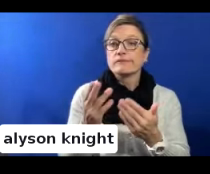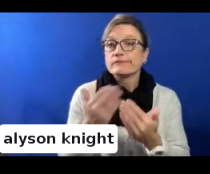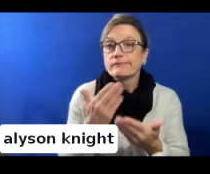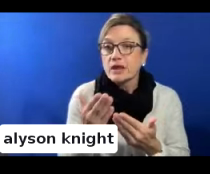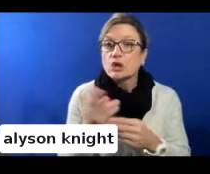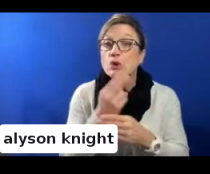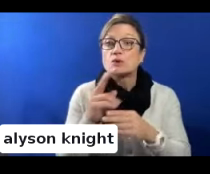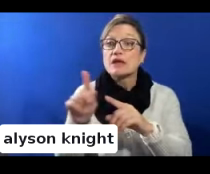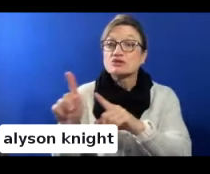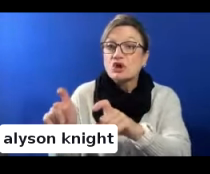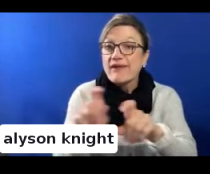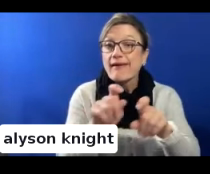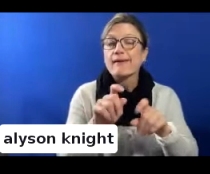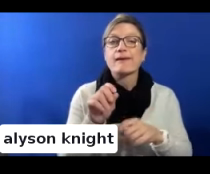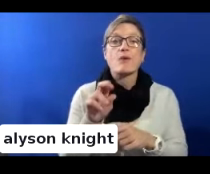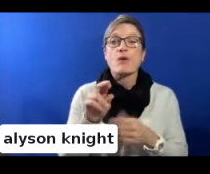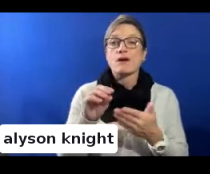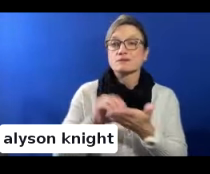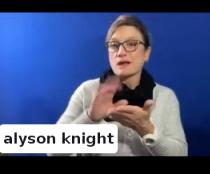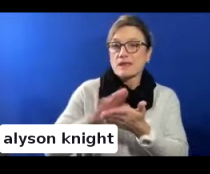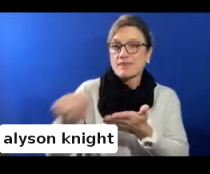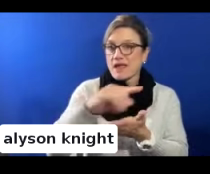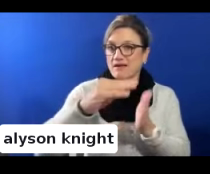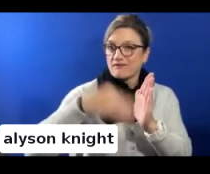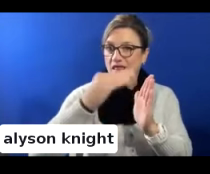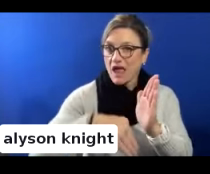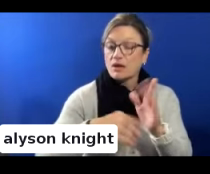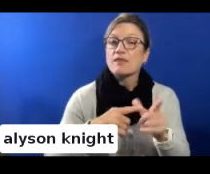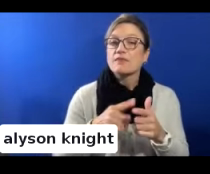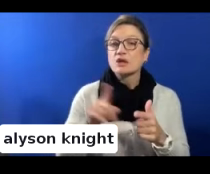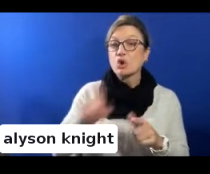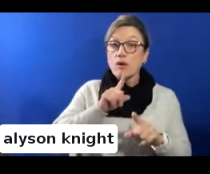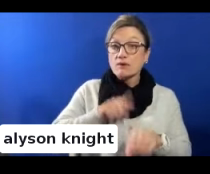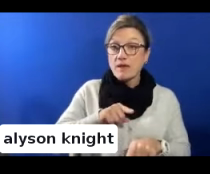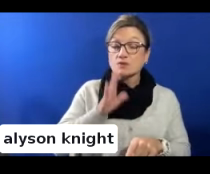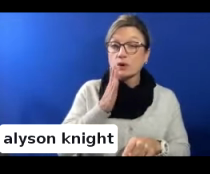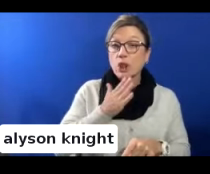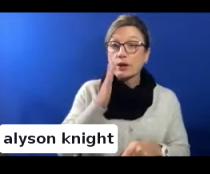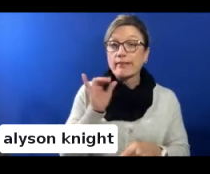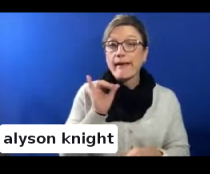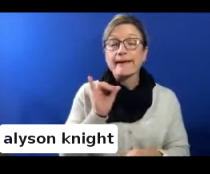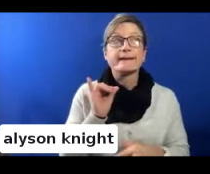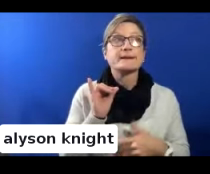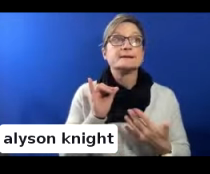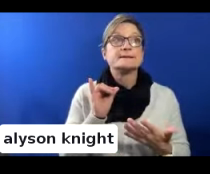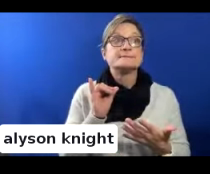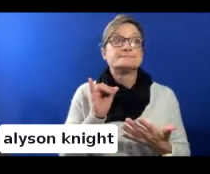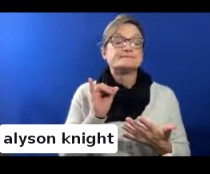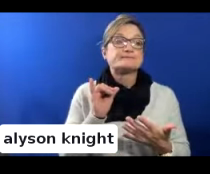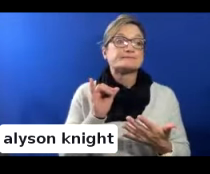documentation of some sort, then your response would look like for output,